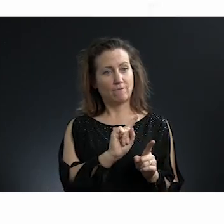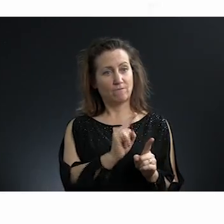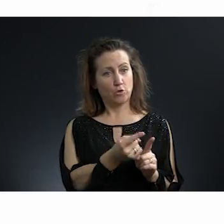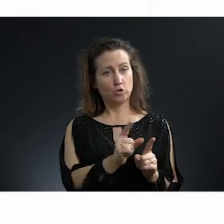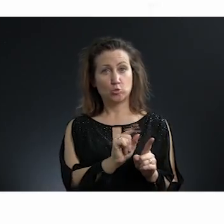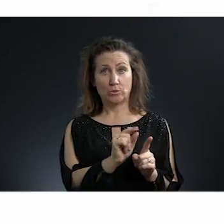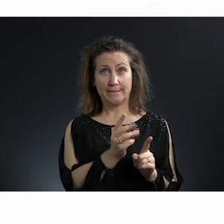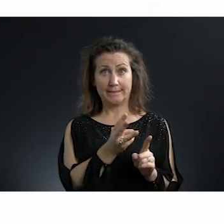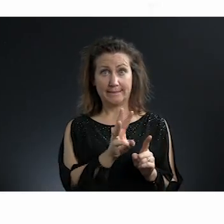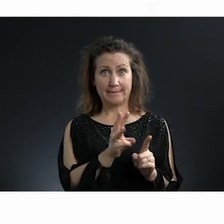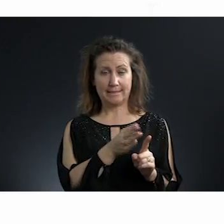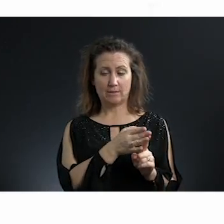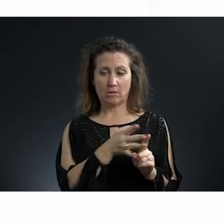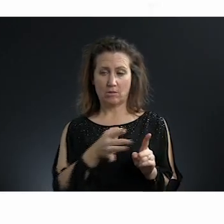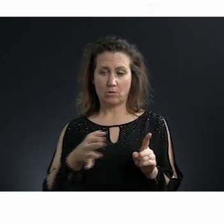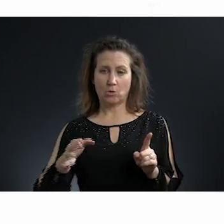2016 through September 30th